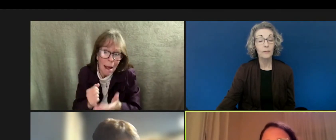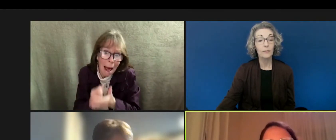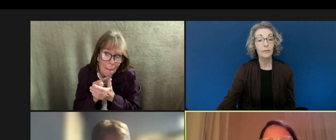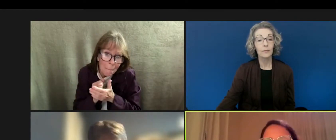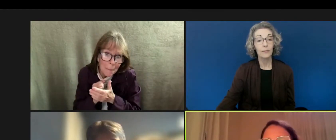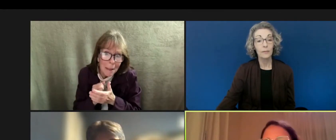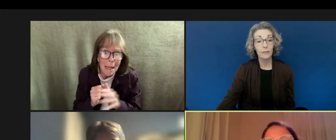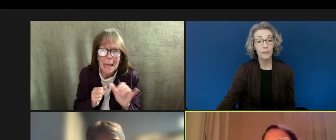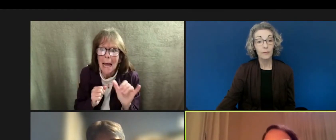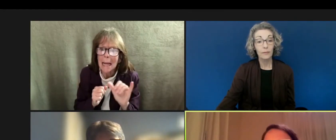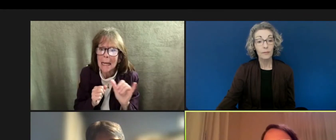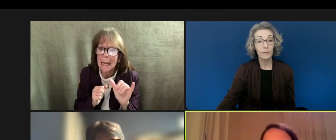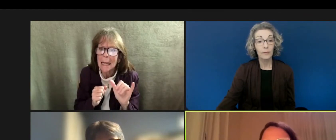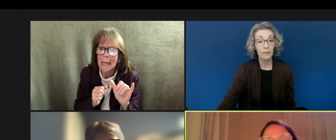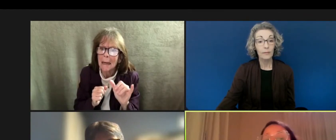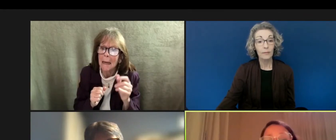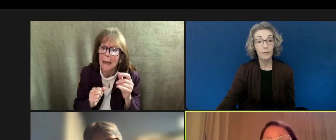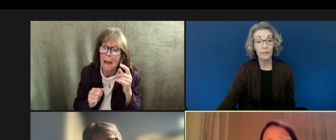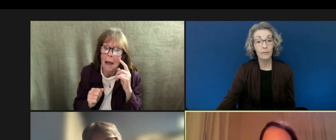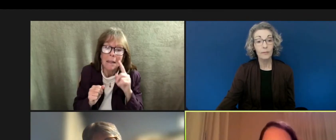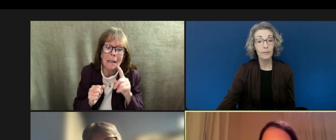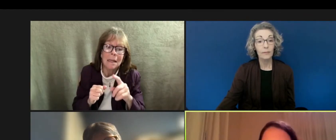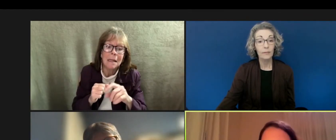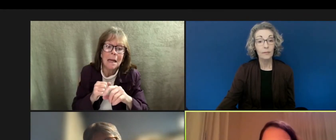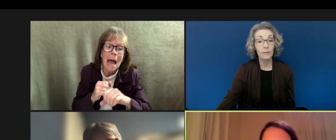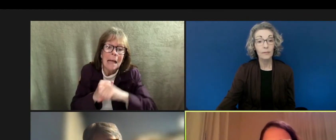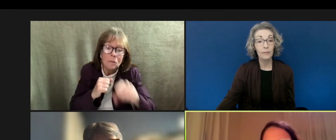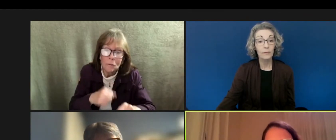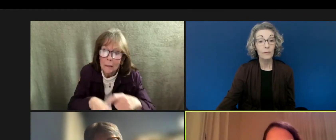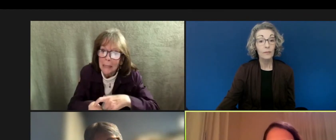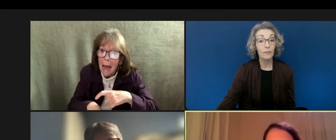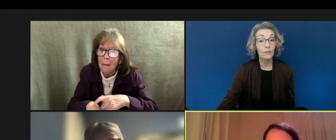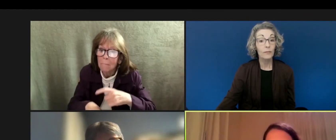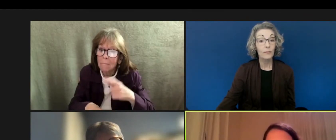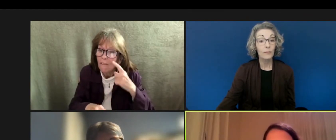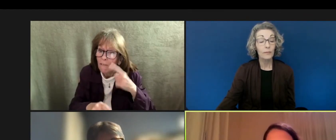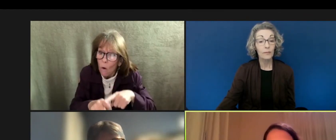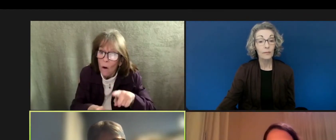like maybe just a little bit of extra time before test or something like that.